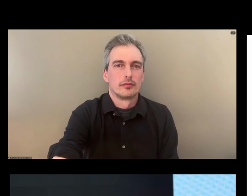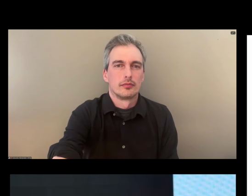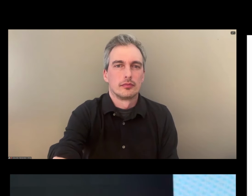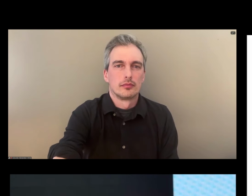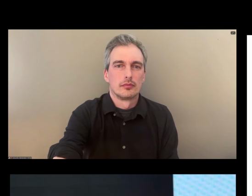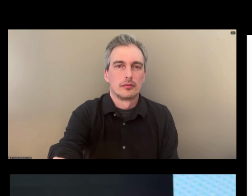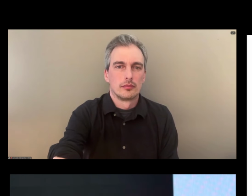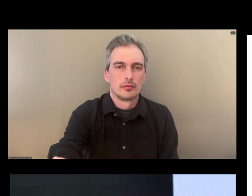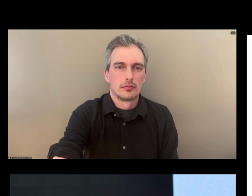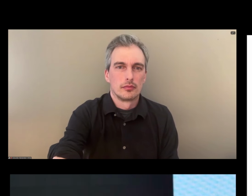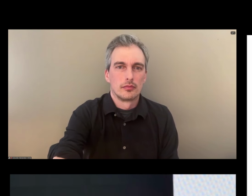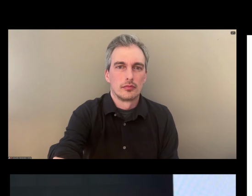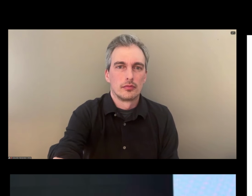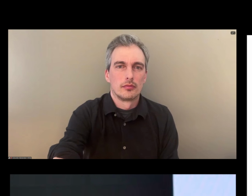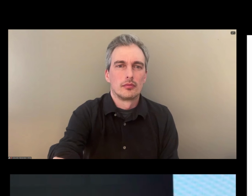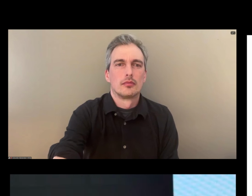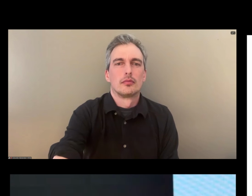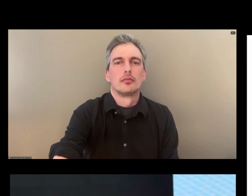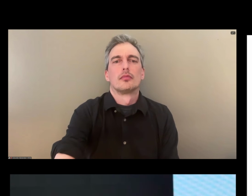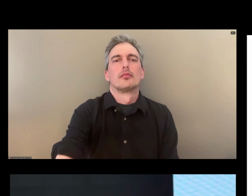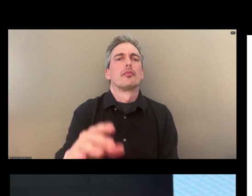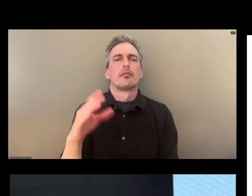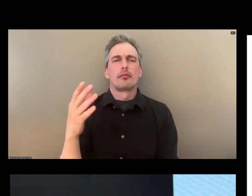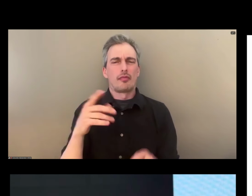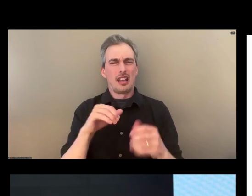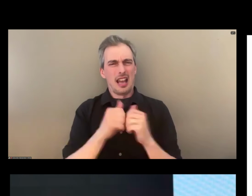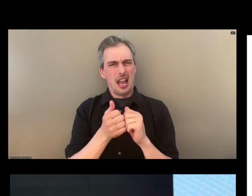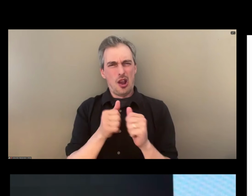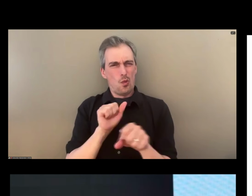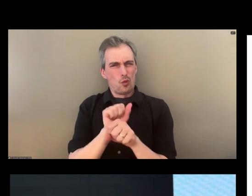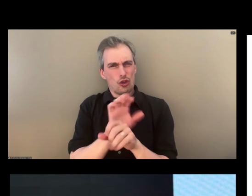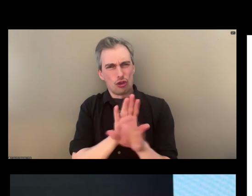To better perceive sound, they leverage visuals within a DAW.